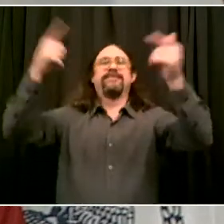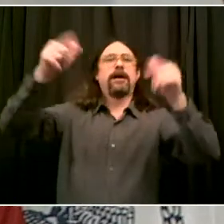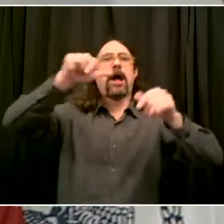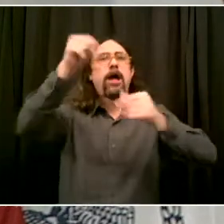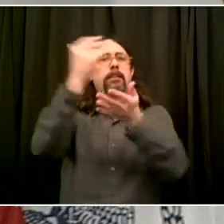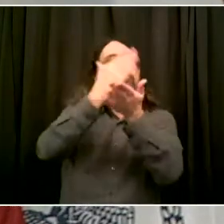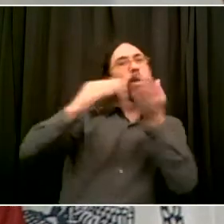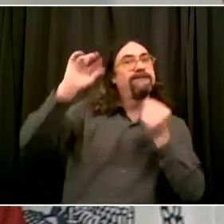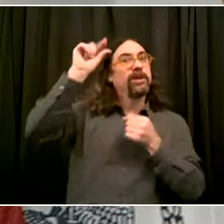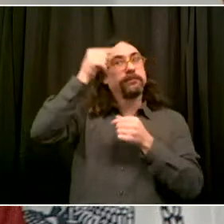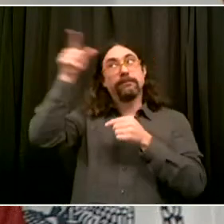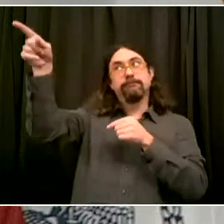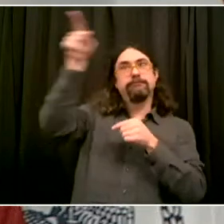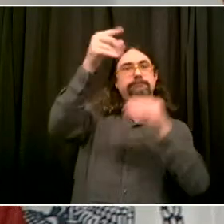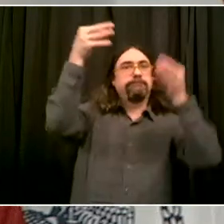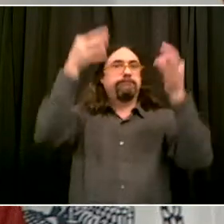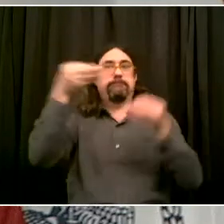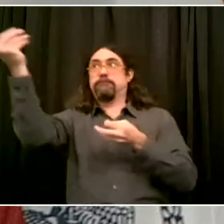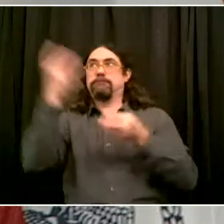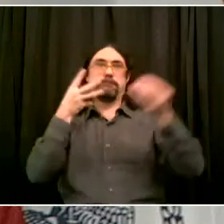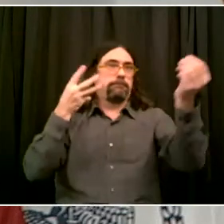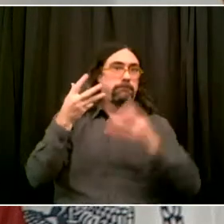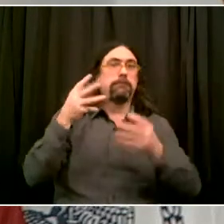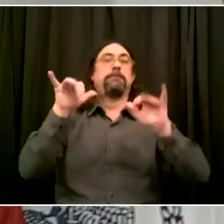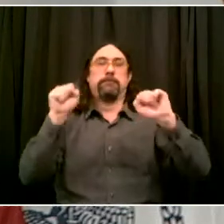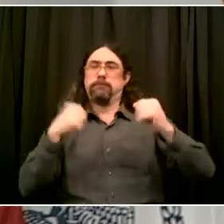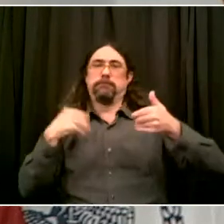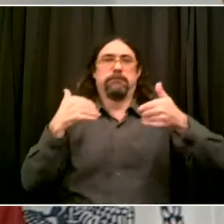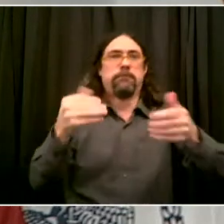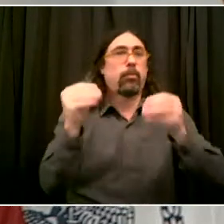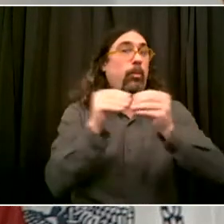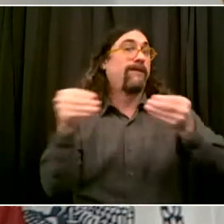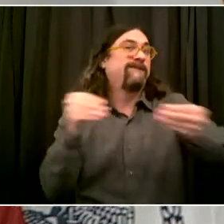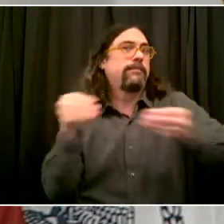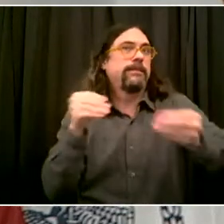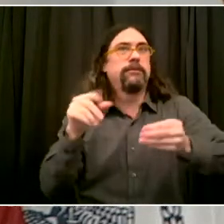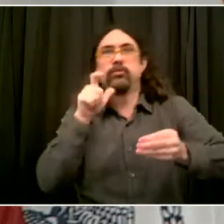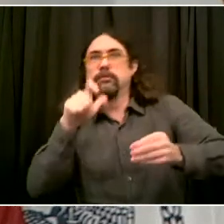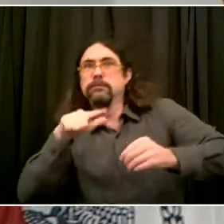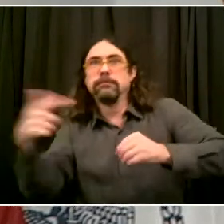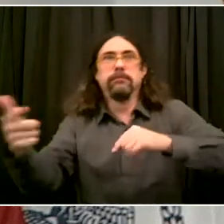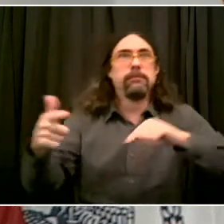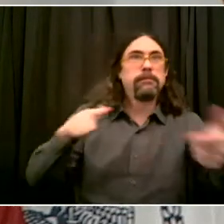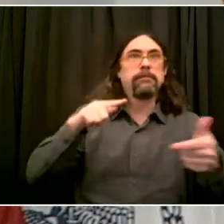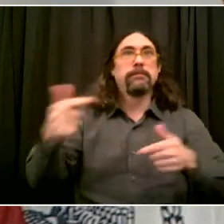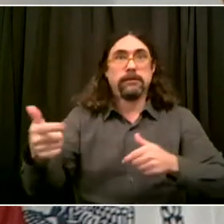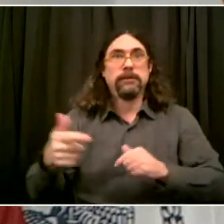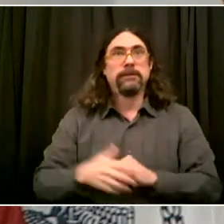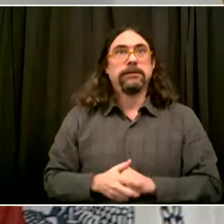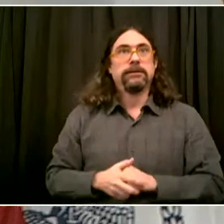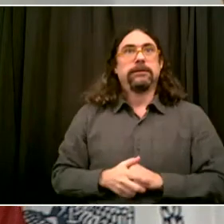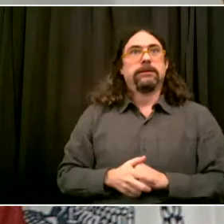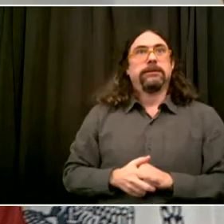DYNAMIC, WARTIME REALITY, DIRECT LOCALITIES DO THAT, MAKE CLEAR TTRHEE IS NO PENALTY FOR